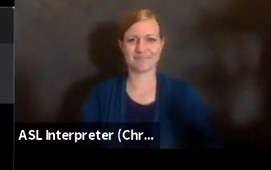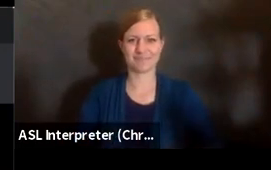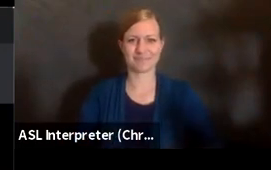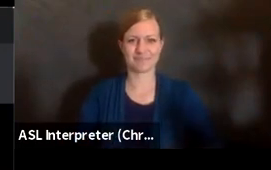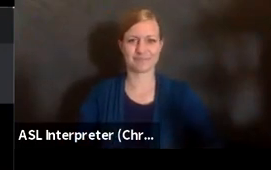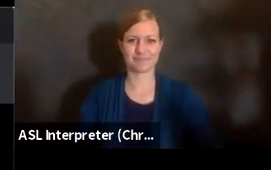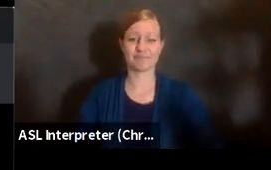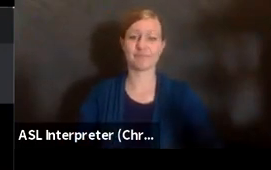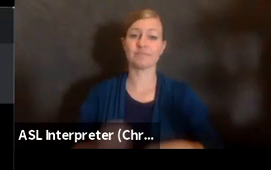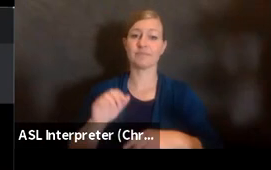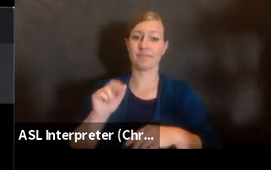ESD 113 - Andrew Hickman: So it looks like last night